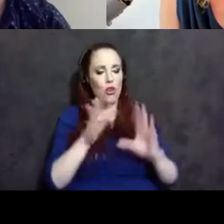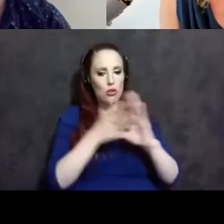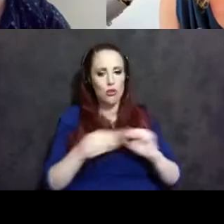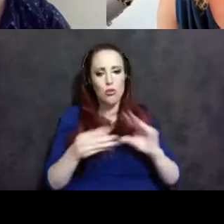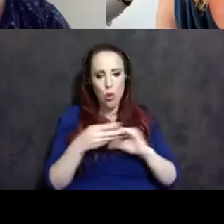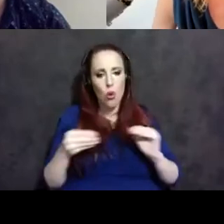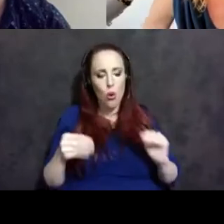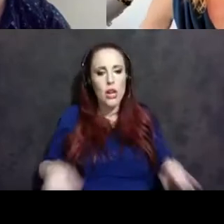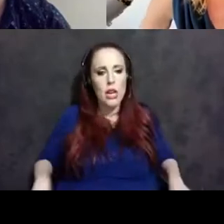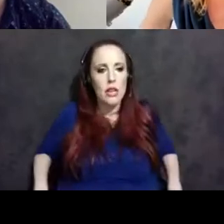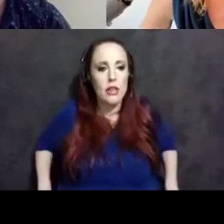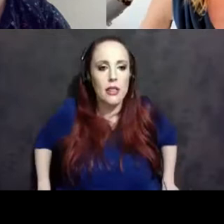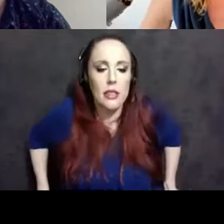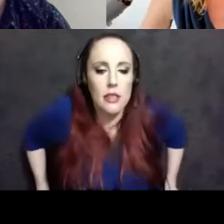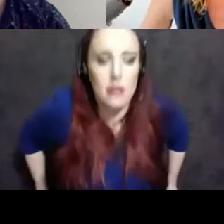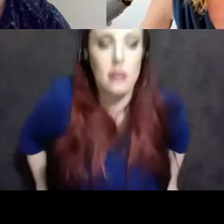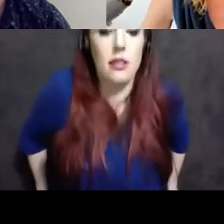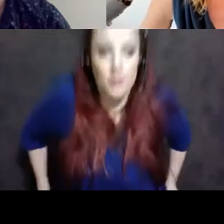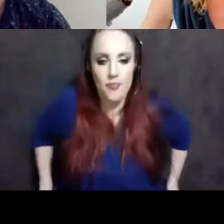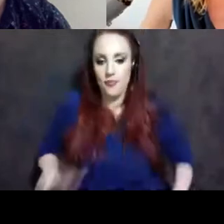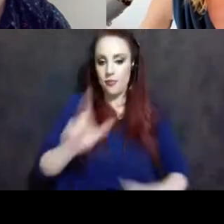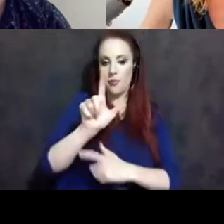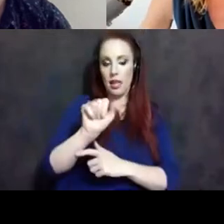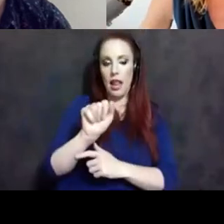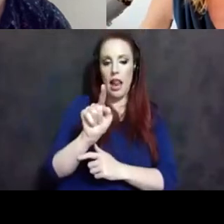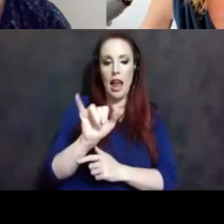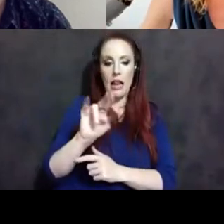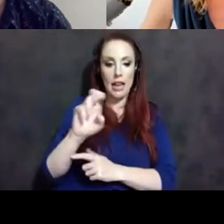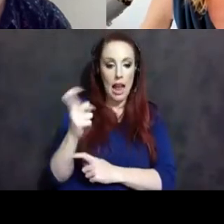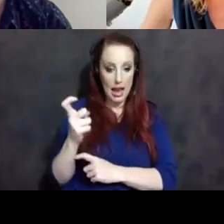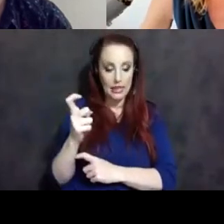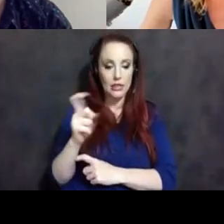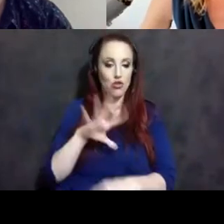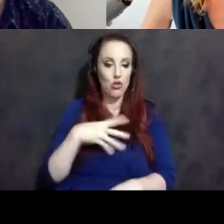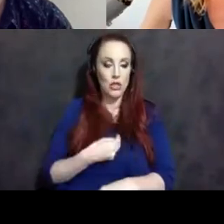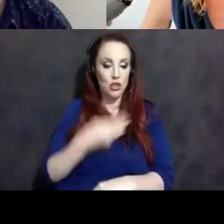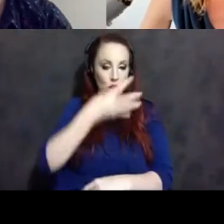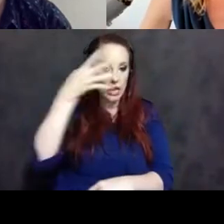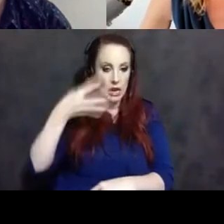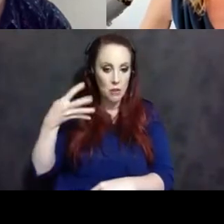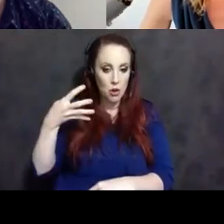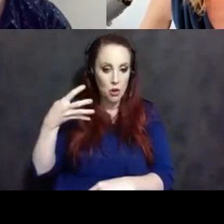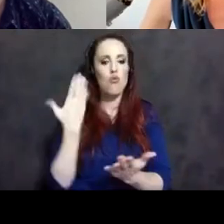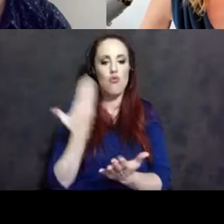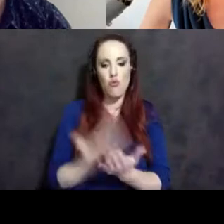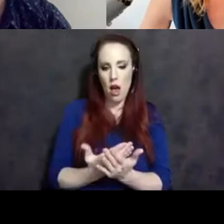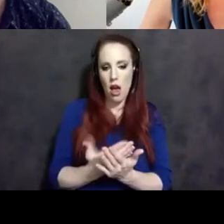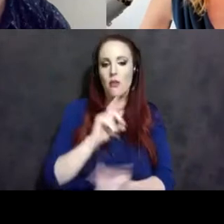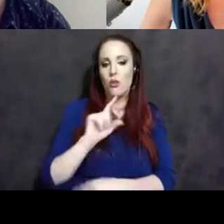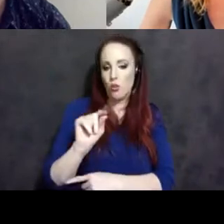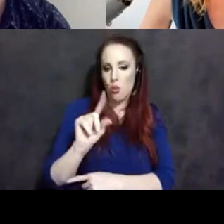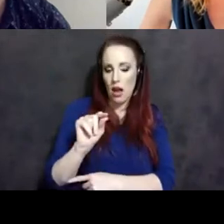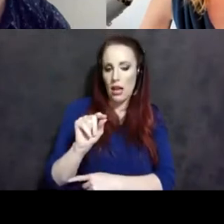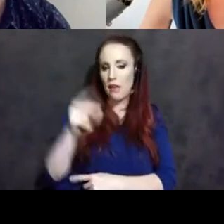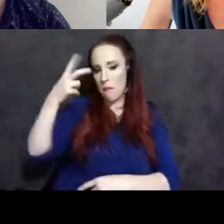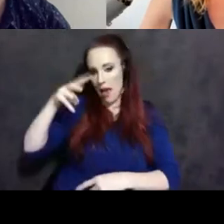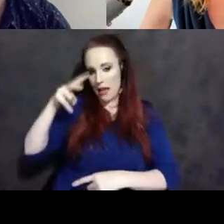Being a Latin trans immigrant, she arrived in the 1980s.